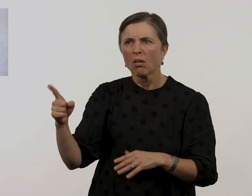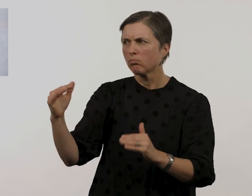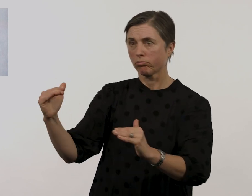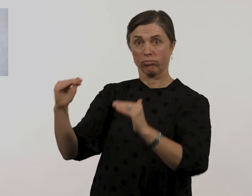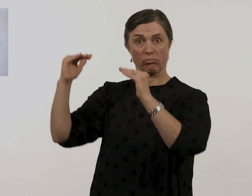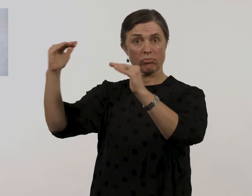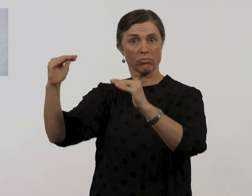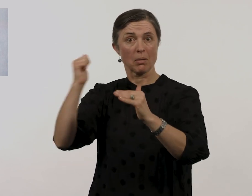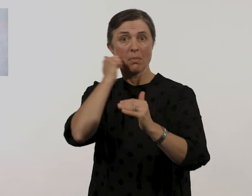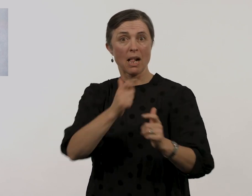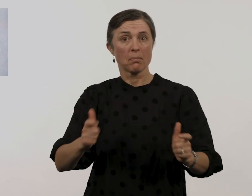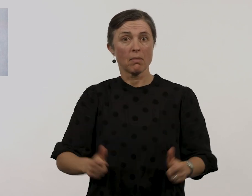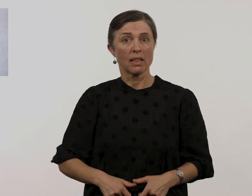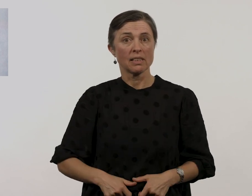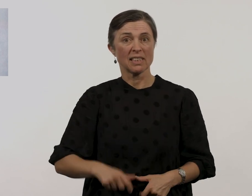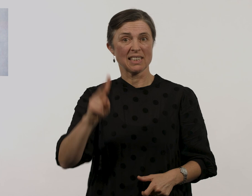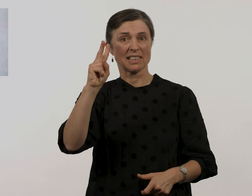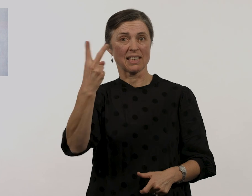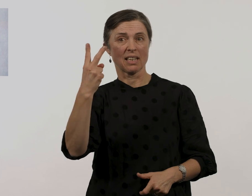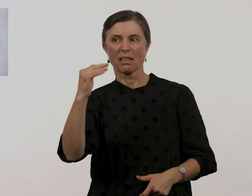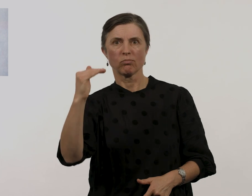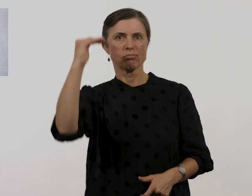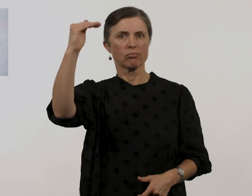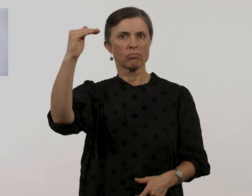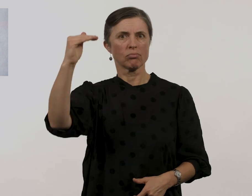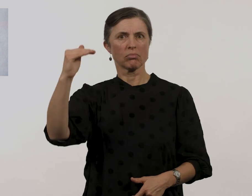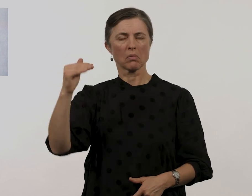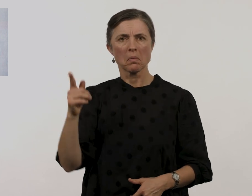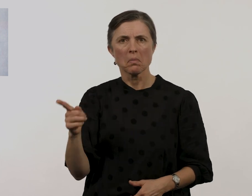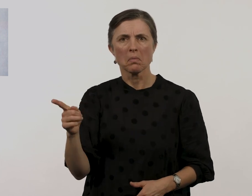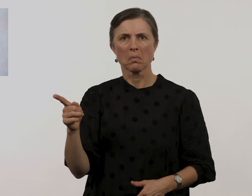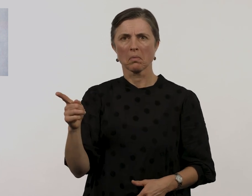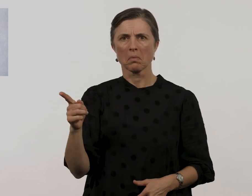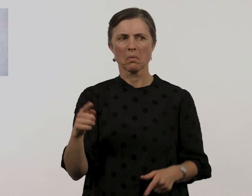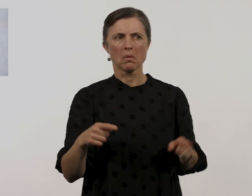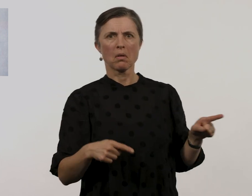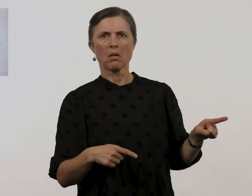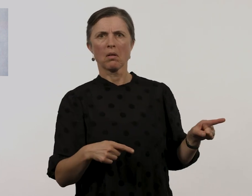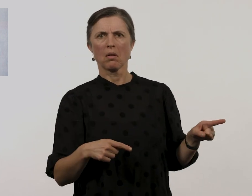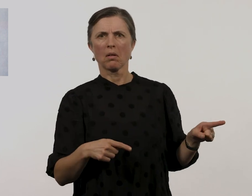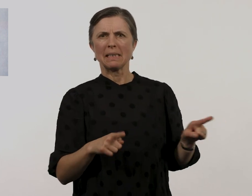'Cherrone is a second-degree (ee dan) black belt in taekwondo.'